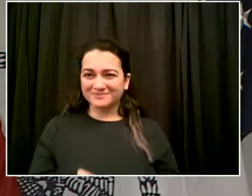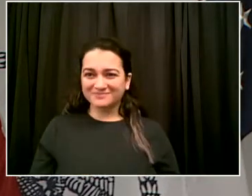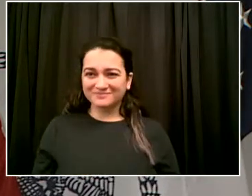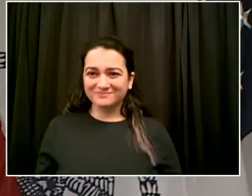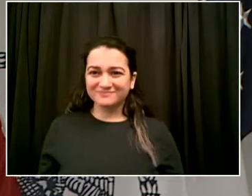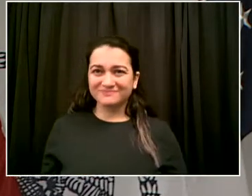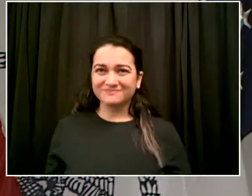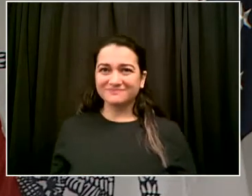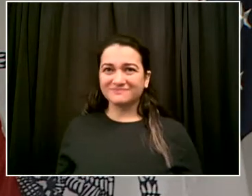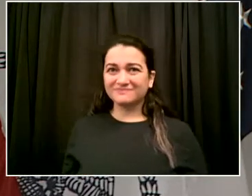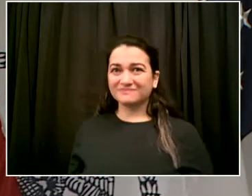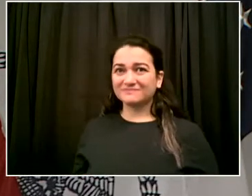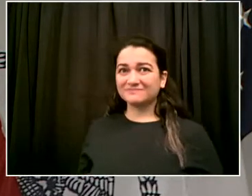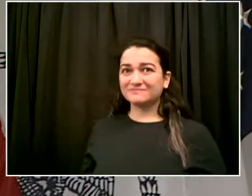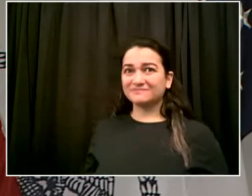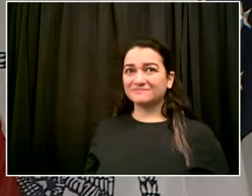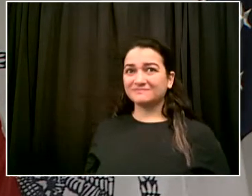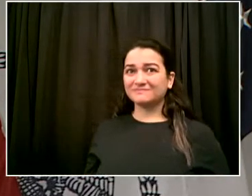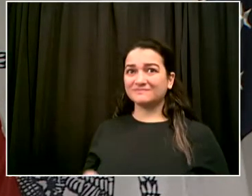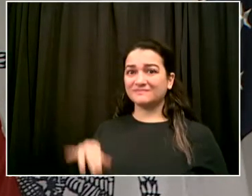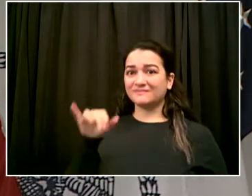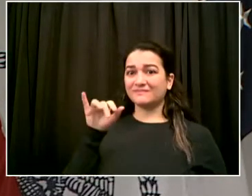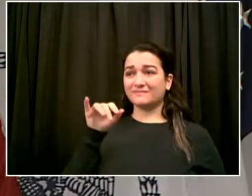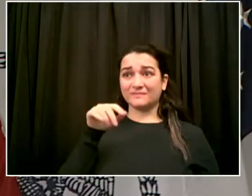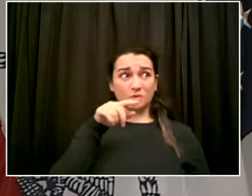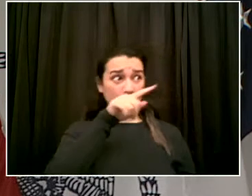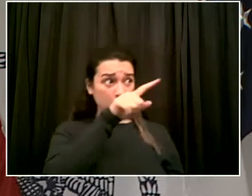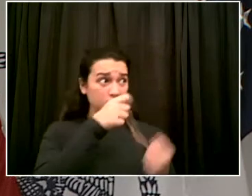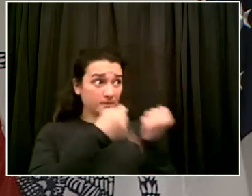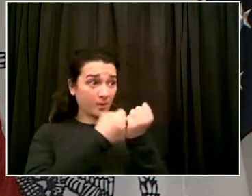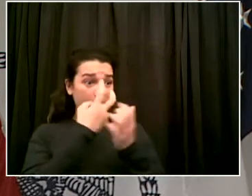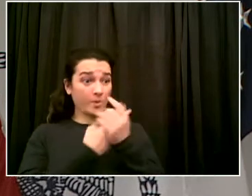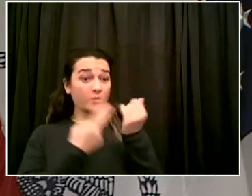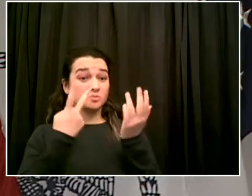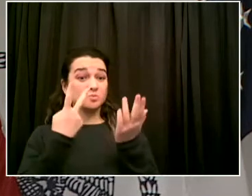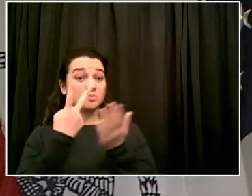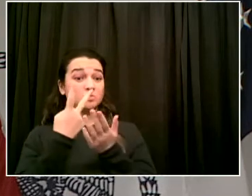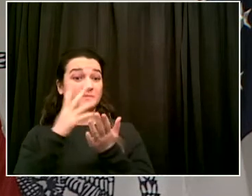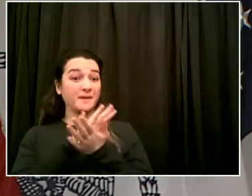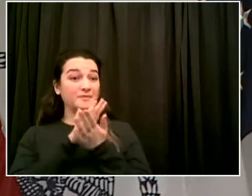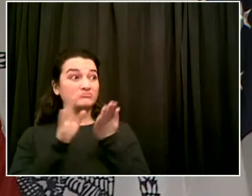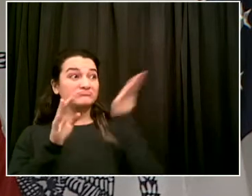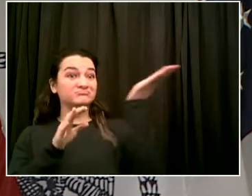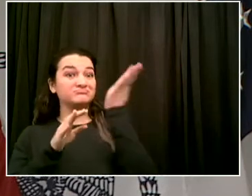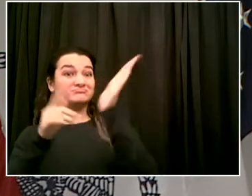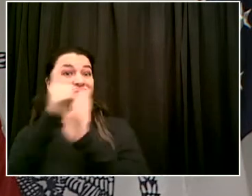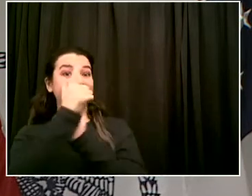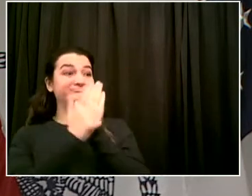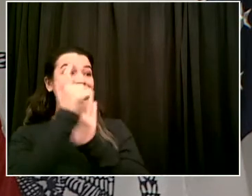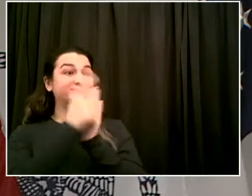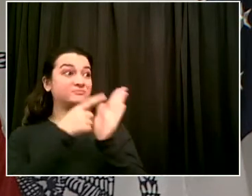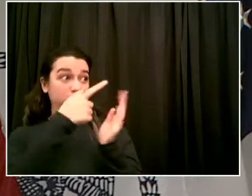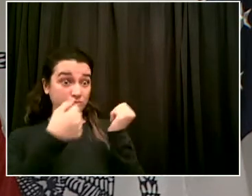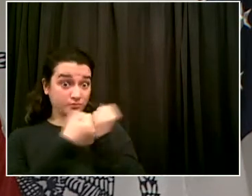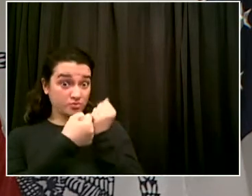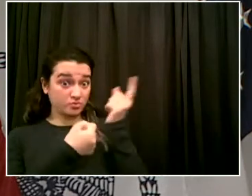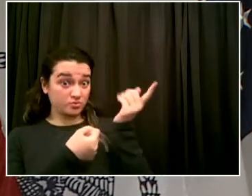WHAT KIND OF SUPPORT DO YOU HAVE FOR IT?T? IT'S A REALLY IMPORTANT T QUESTION, THANK